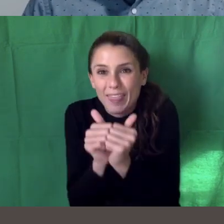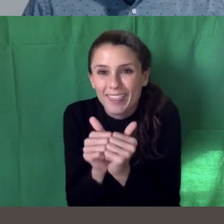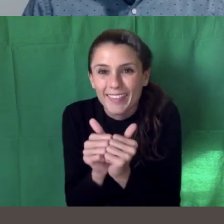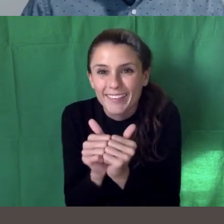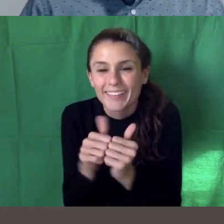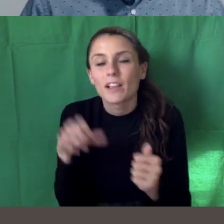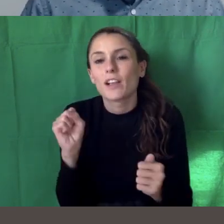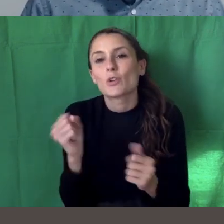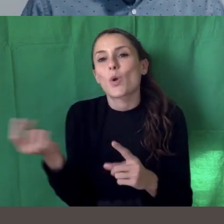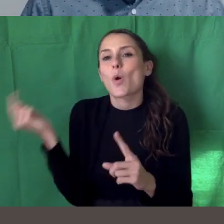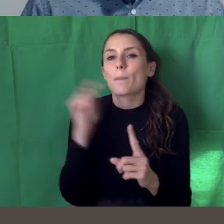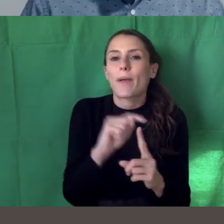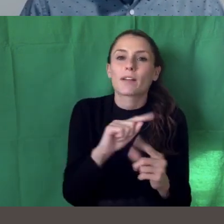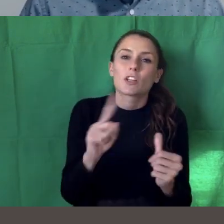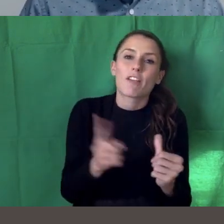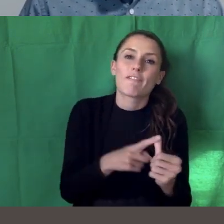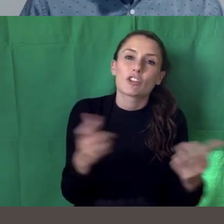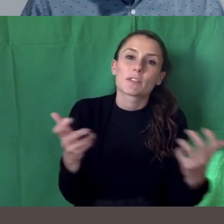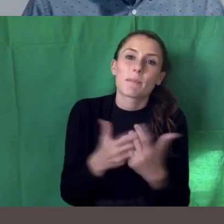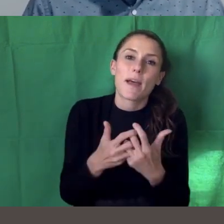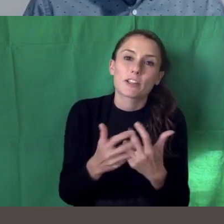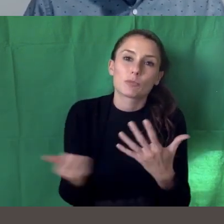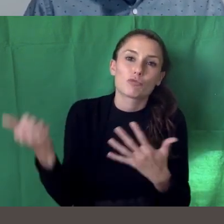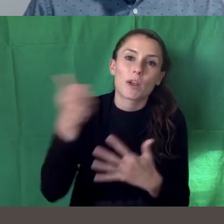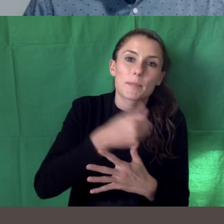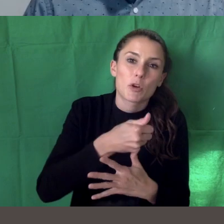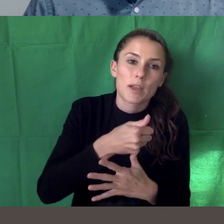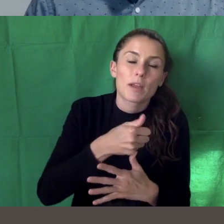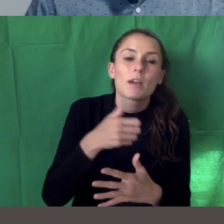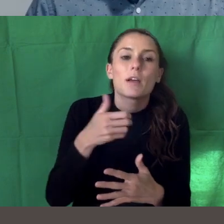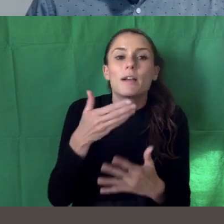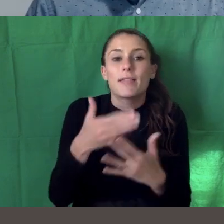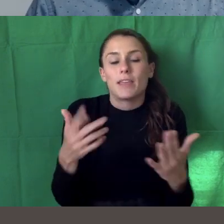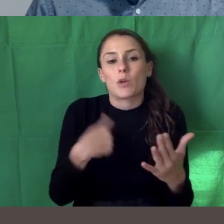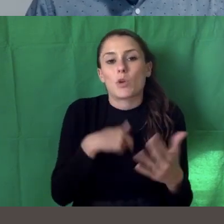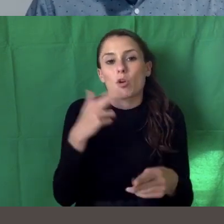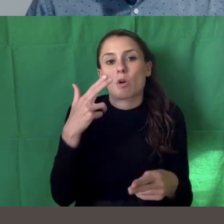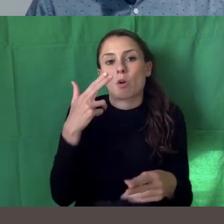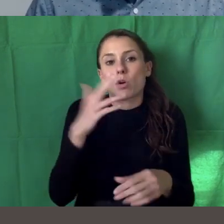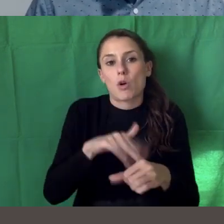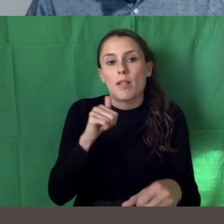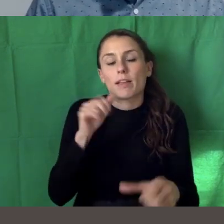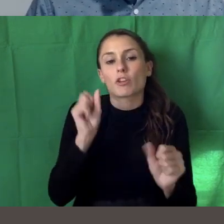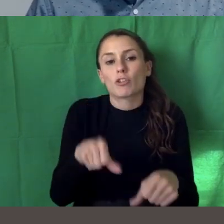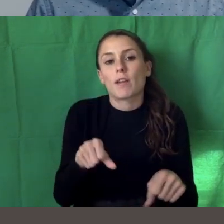And if we go back to our first match in primary, the thing we're calling could have an optional arguments.